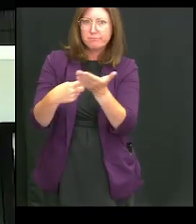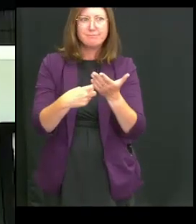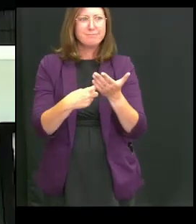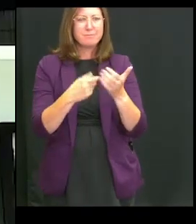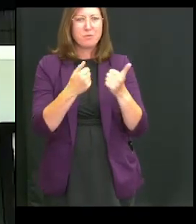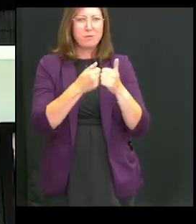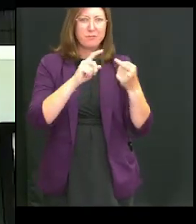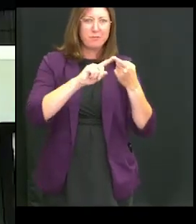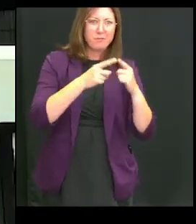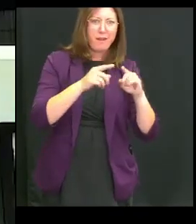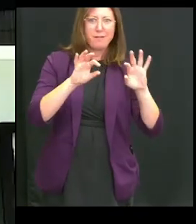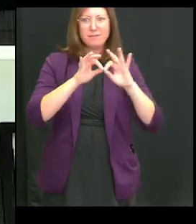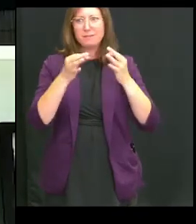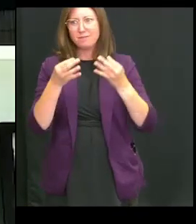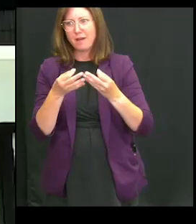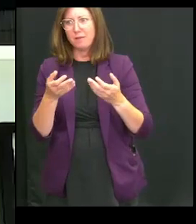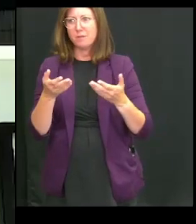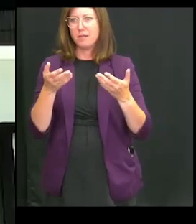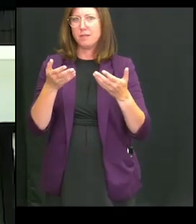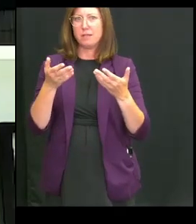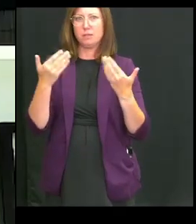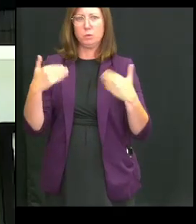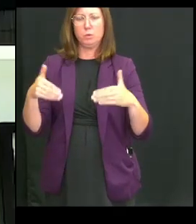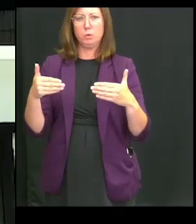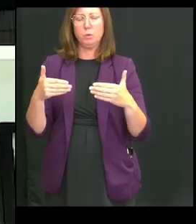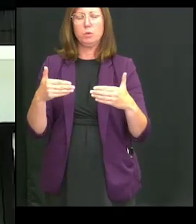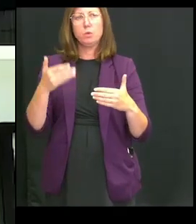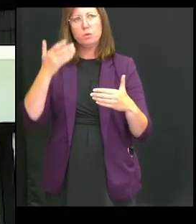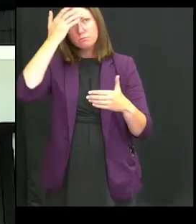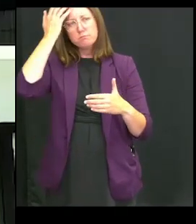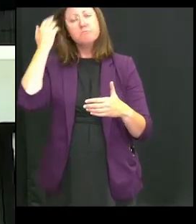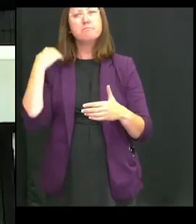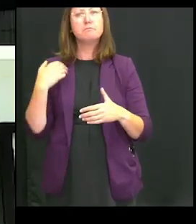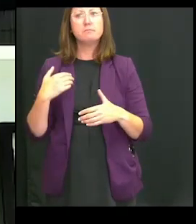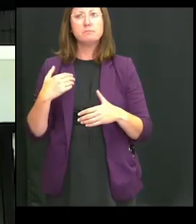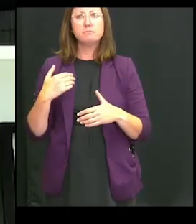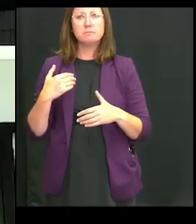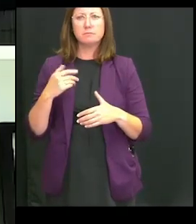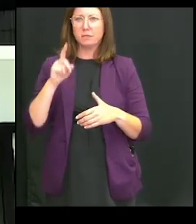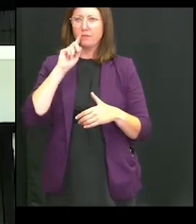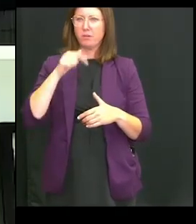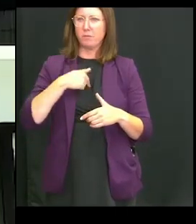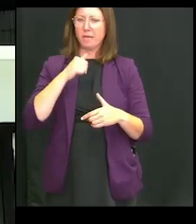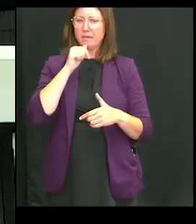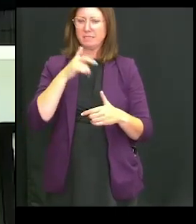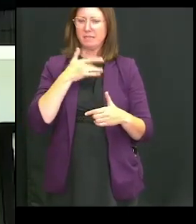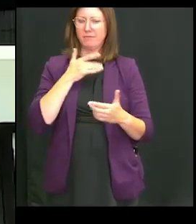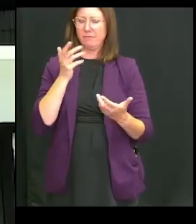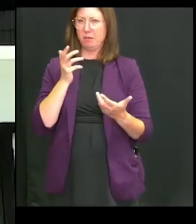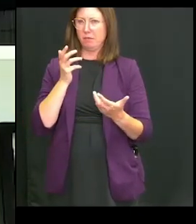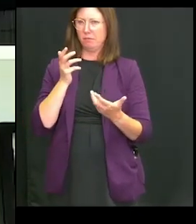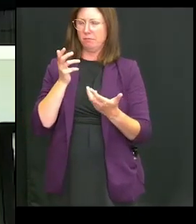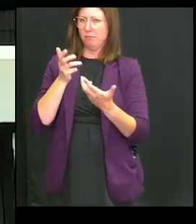with our friends, doesn't really jive with what you just said. So I want to dive into that a little bit more.